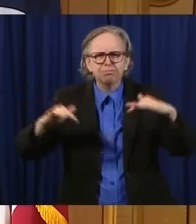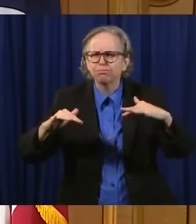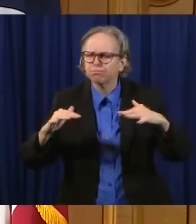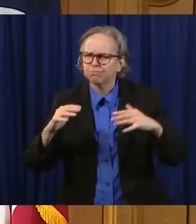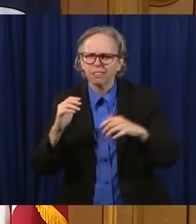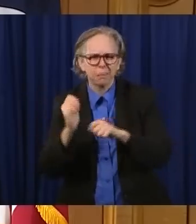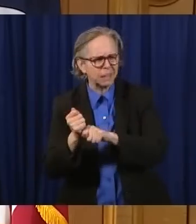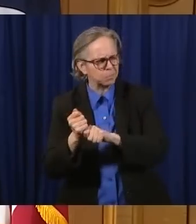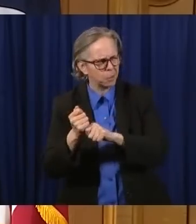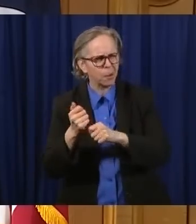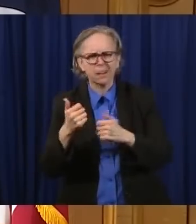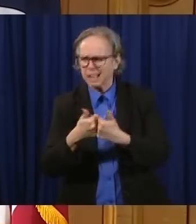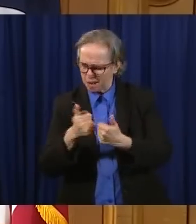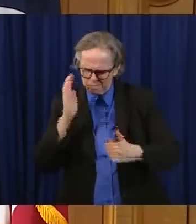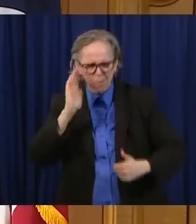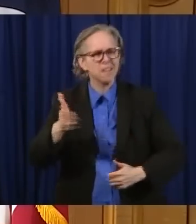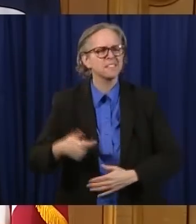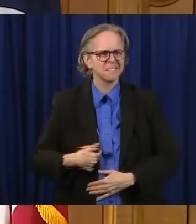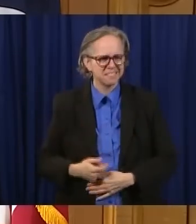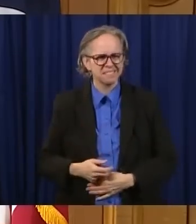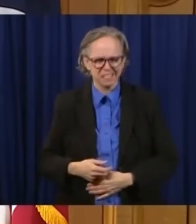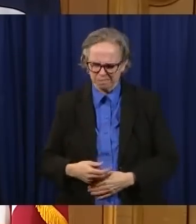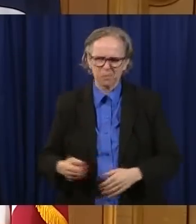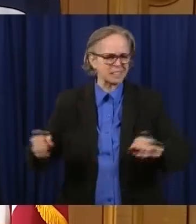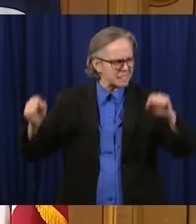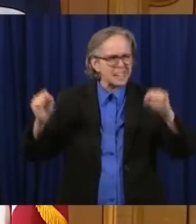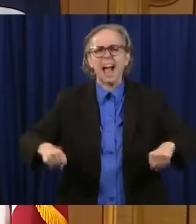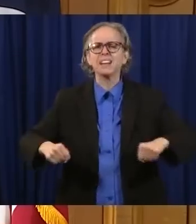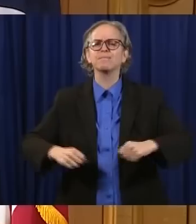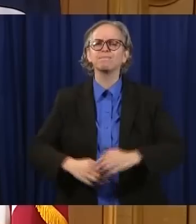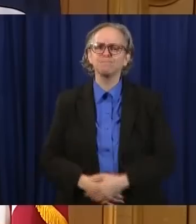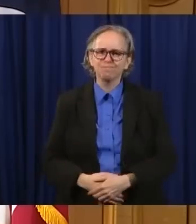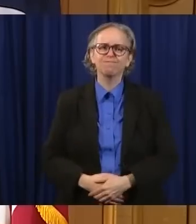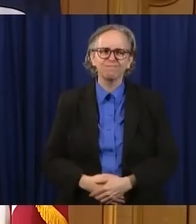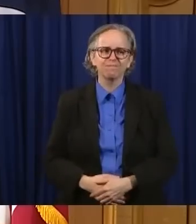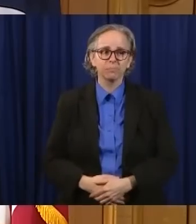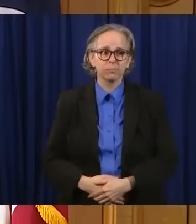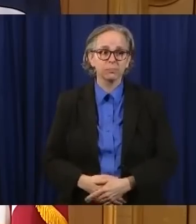I BROUGHT THAT AS A REMINDER OF WHEN BASEBALL WILL BE PLAYED